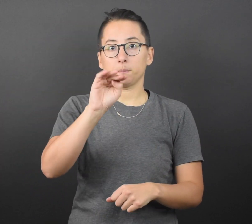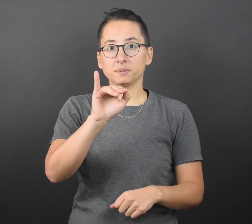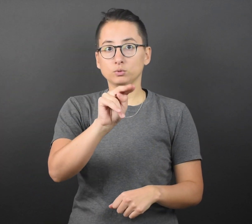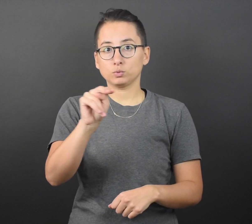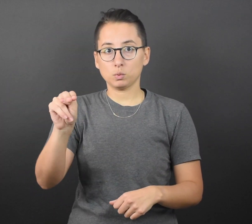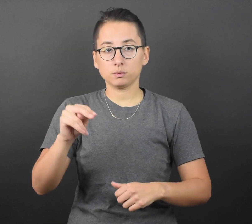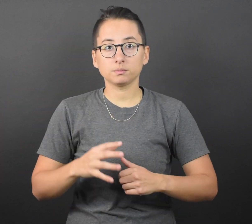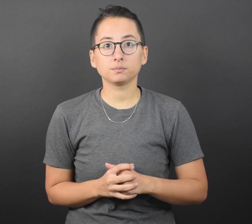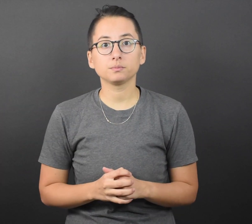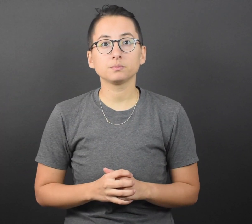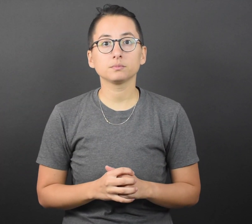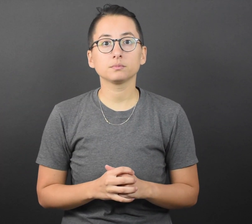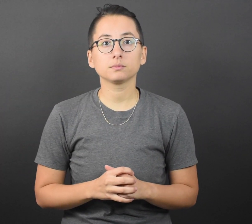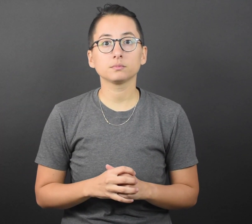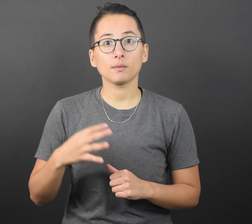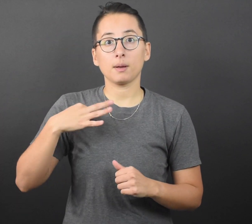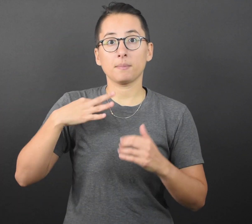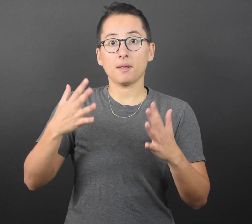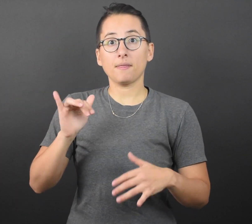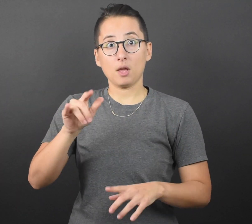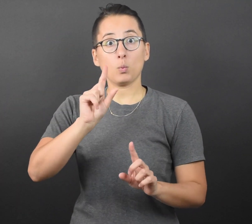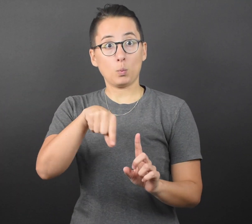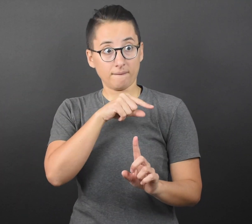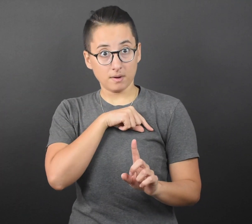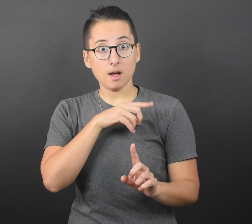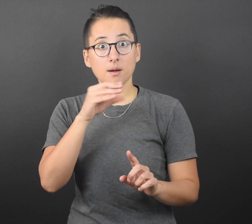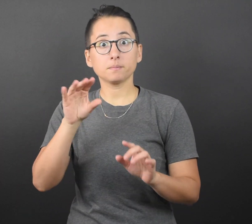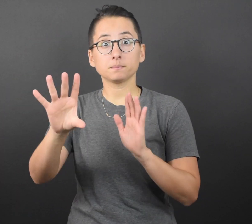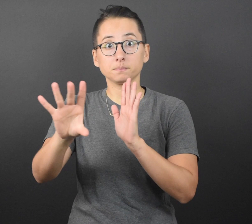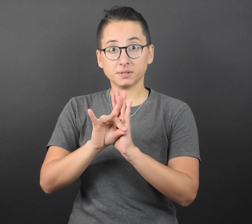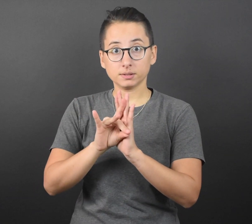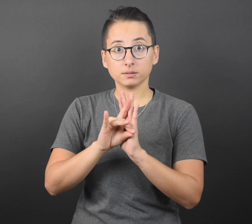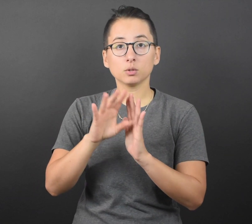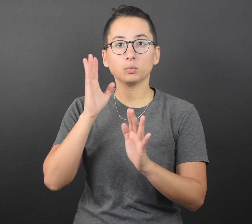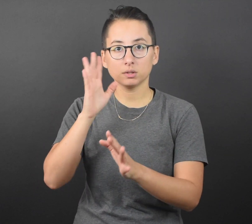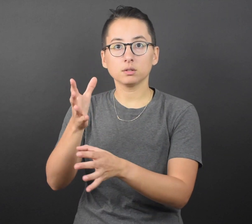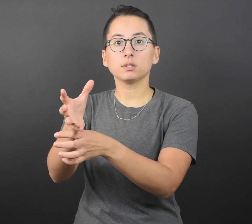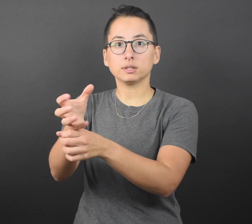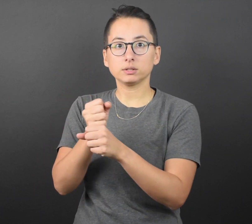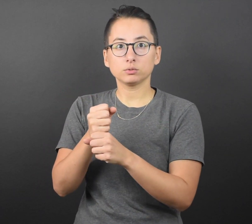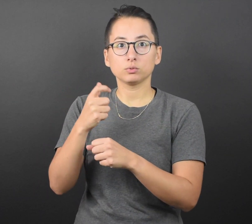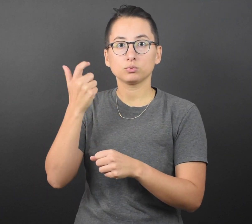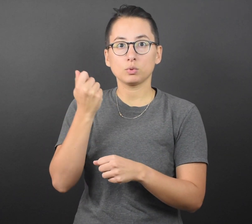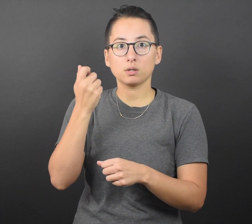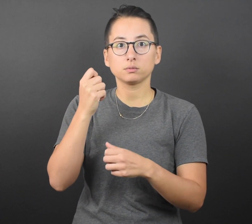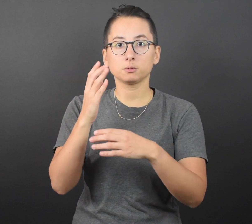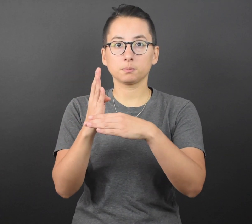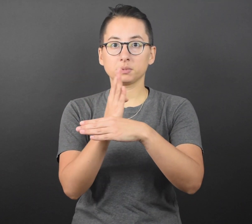will be distributed in a 50/50 split between the Twin Cities metro area and Greater Minnesota.